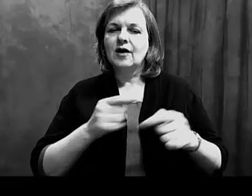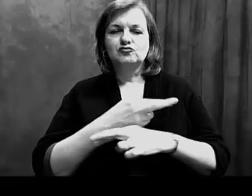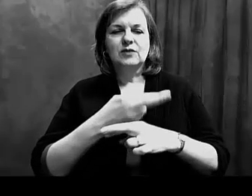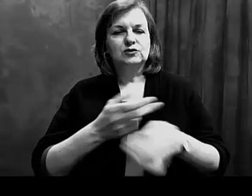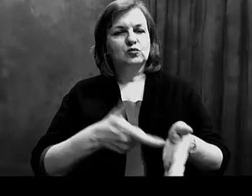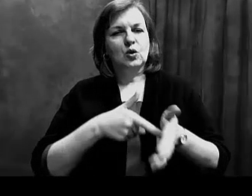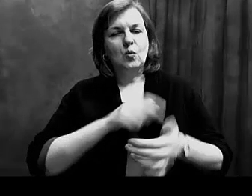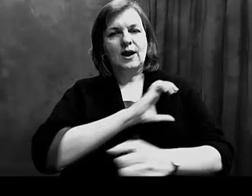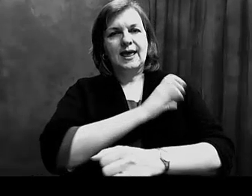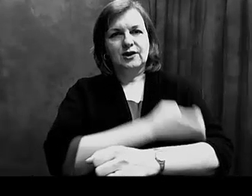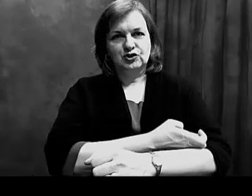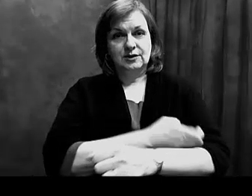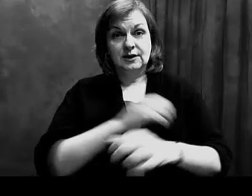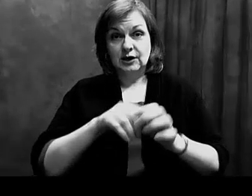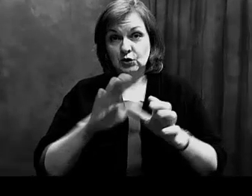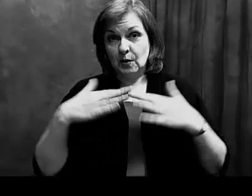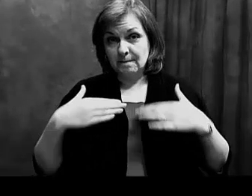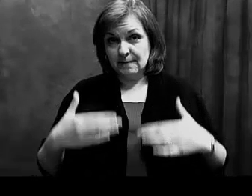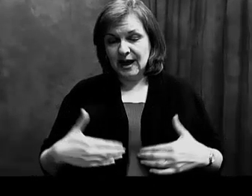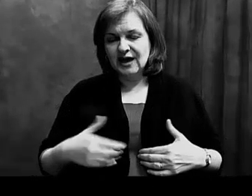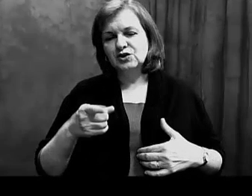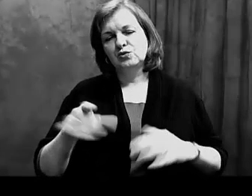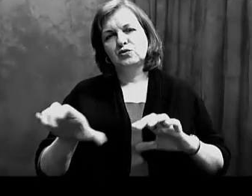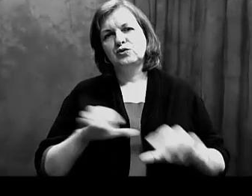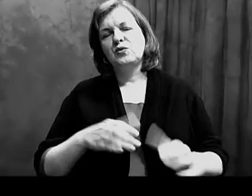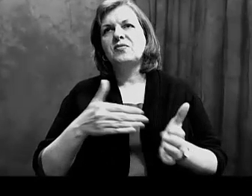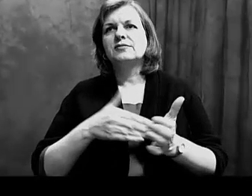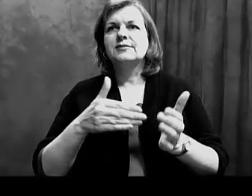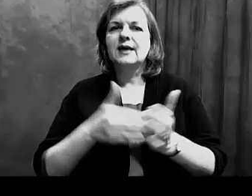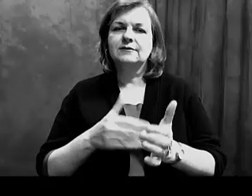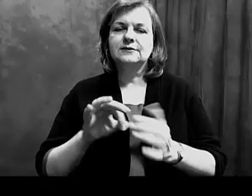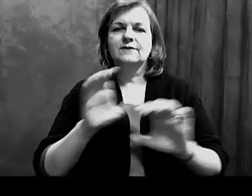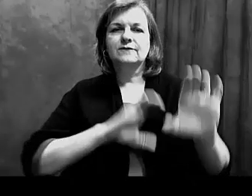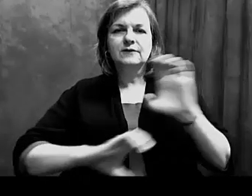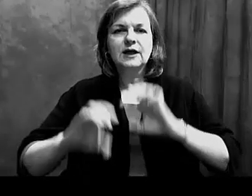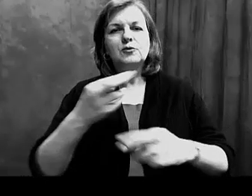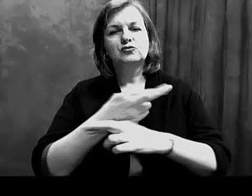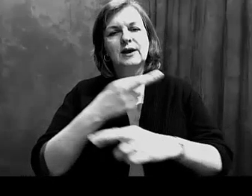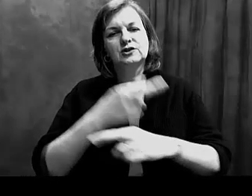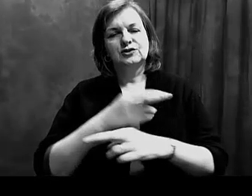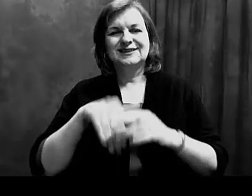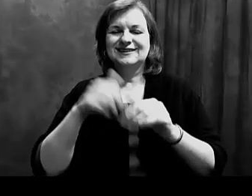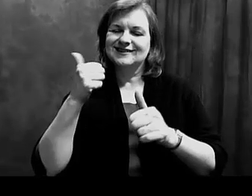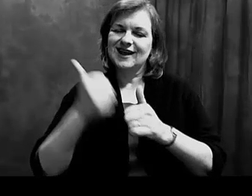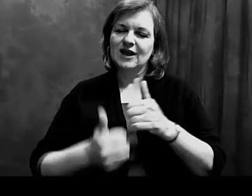all day long you are going thousands of chemical reactions in every single cell in the